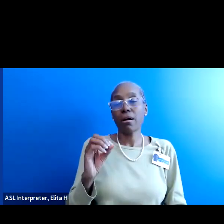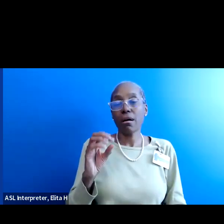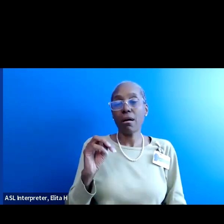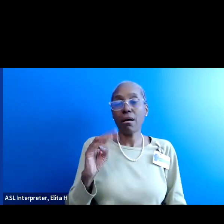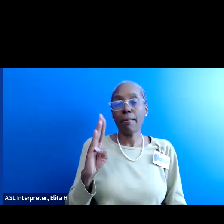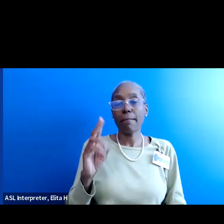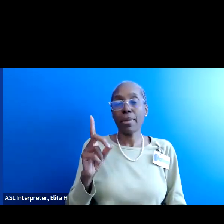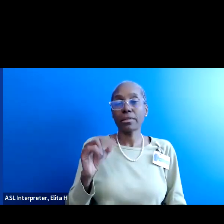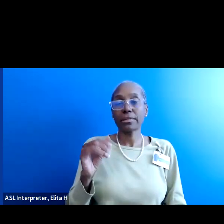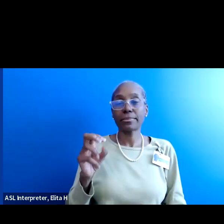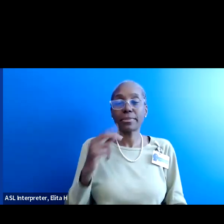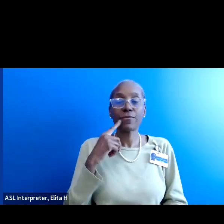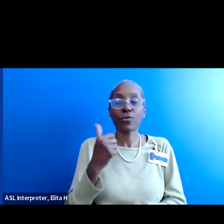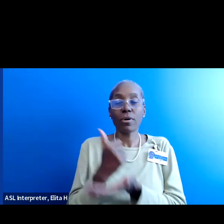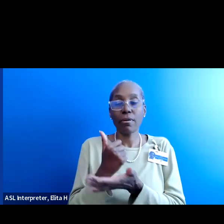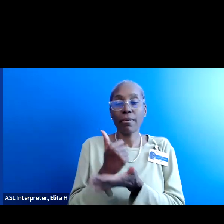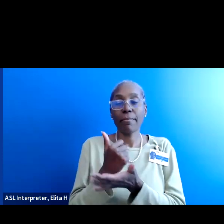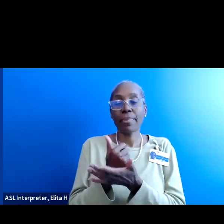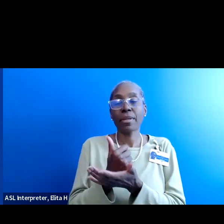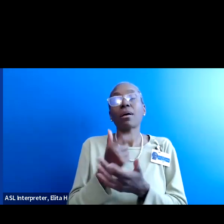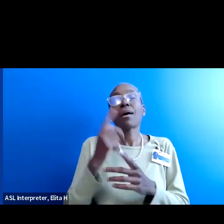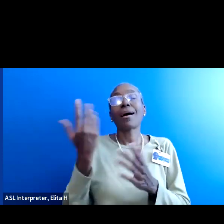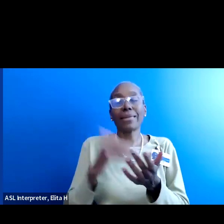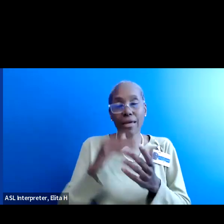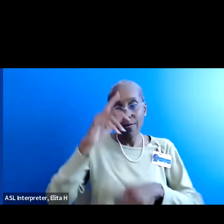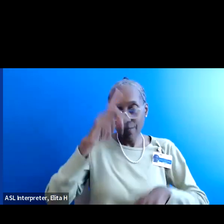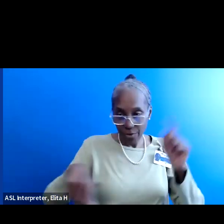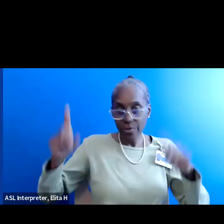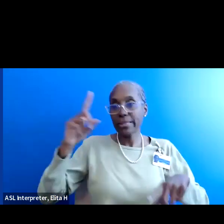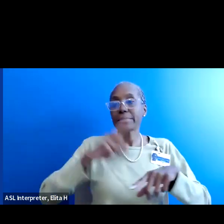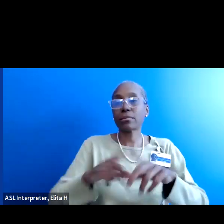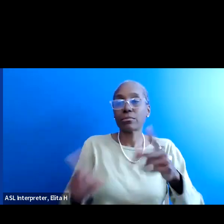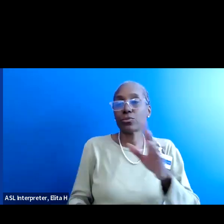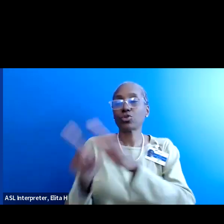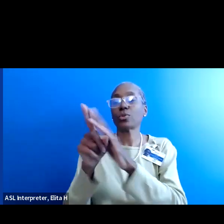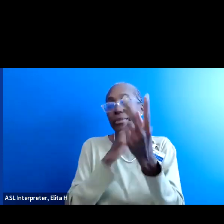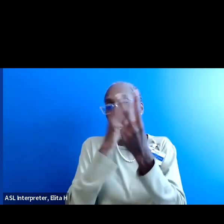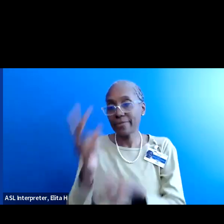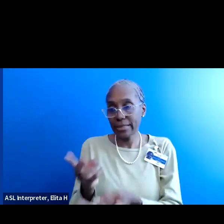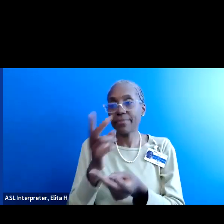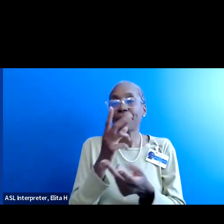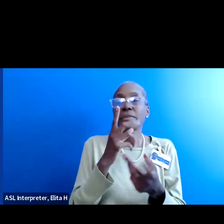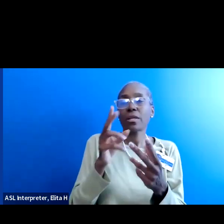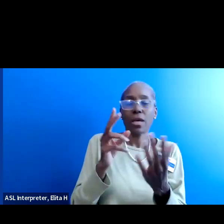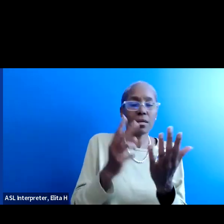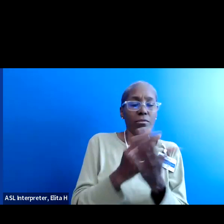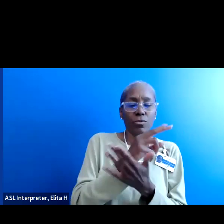Vary the times of your visits and make notes of any issues you identify, and review the state survey reports to see if the facility has been